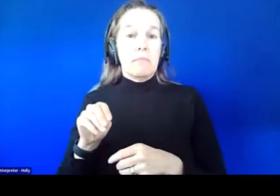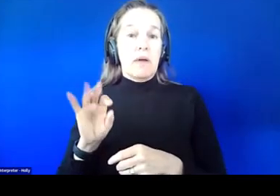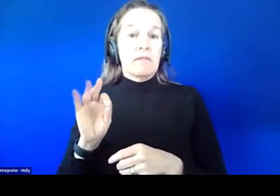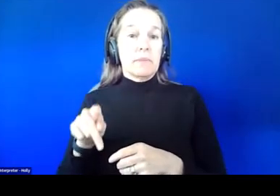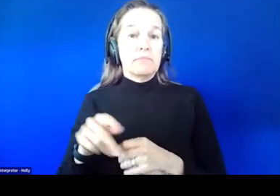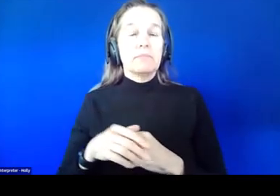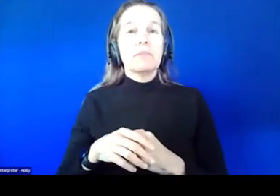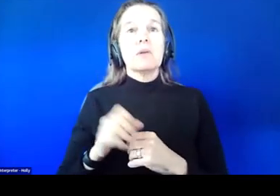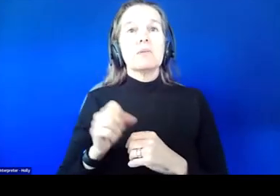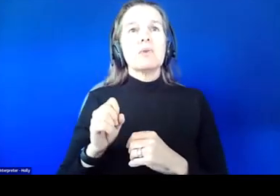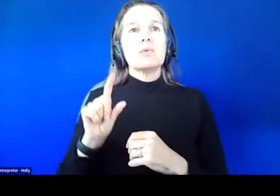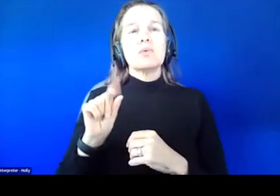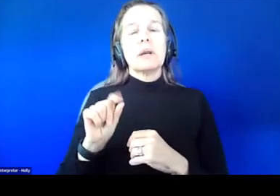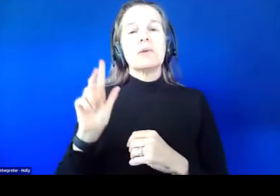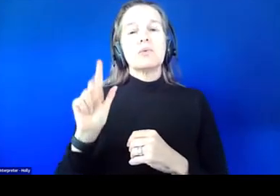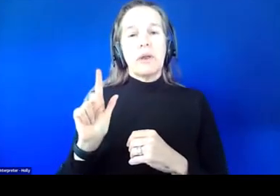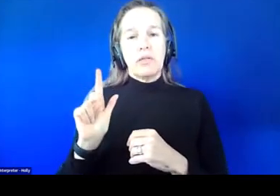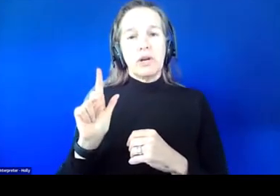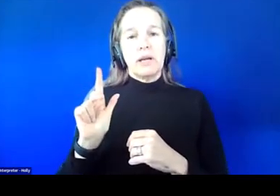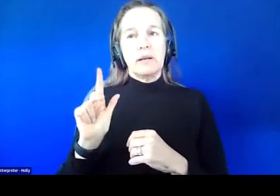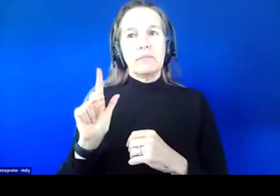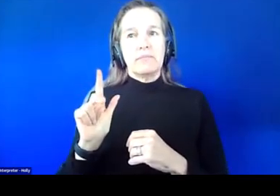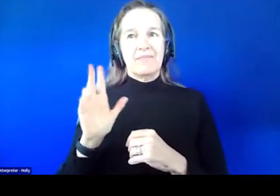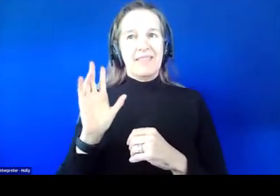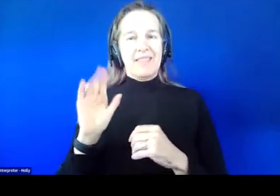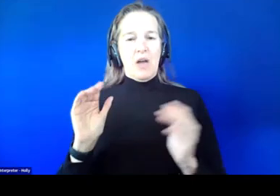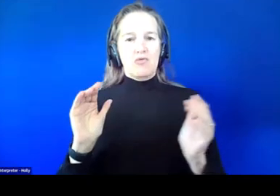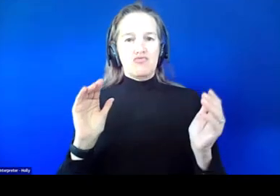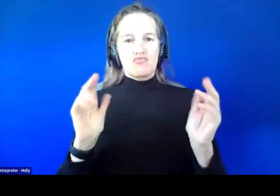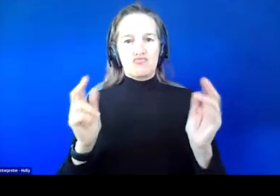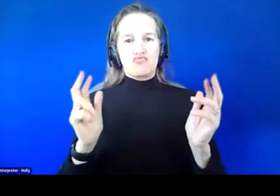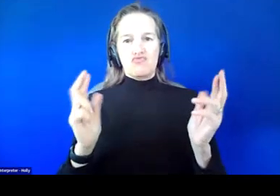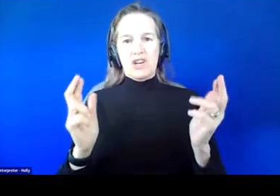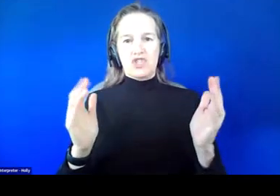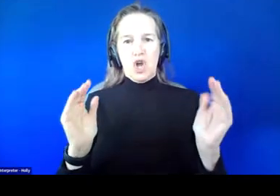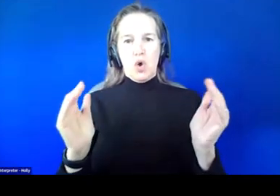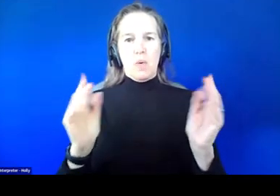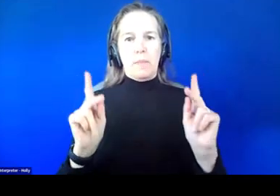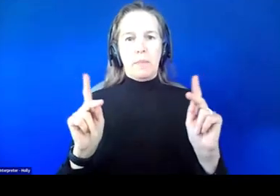the ratio of people who received HCBS compared